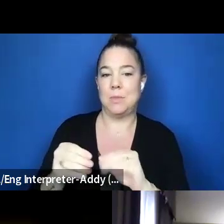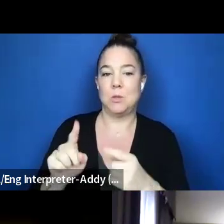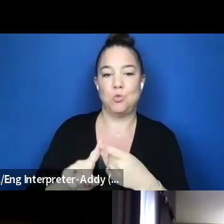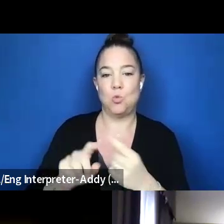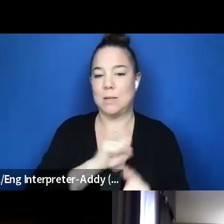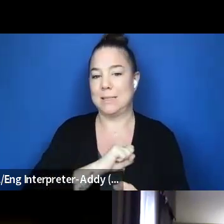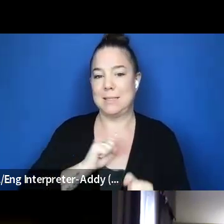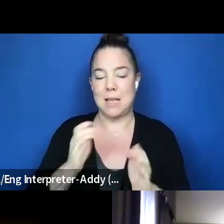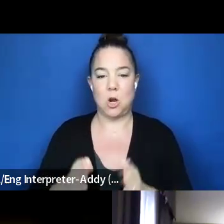Adeleigh Belyeu: alright.